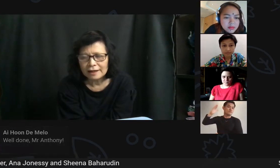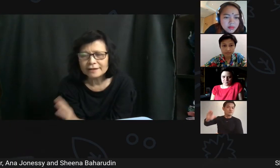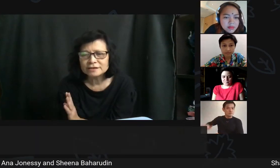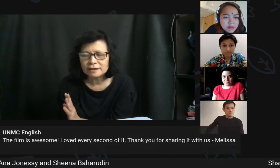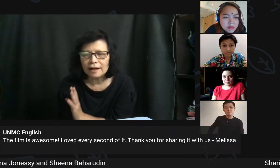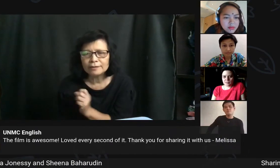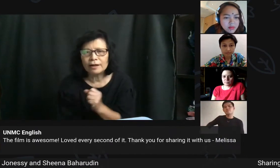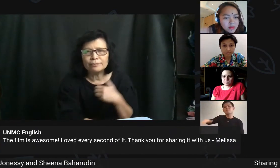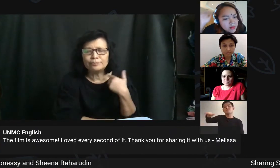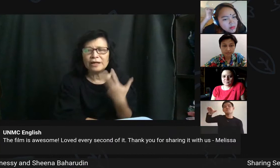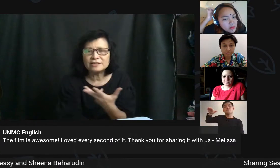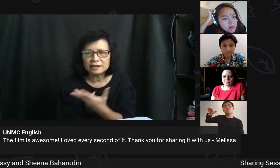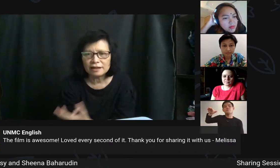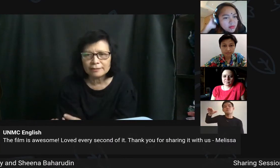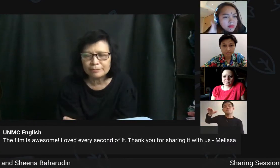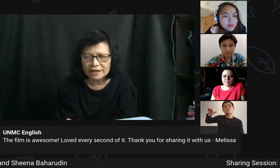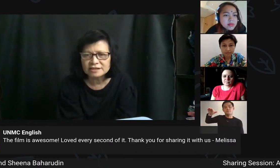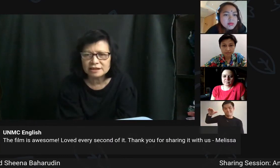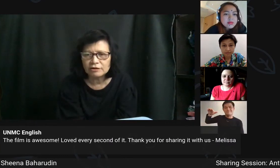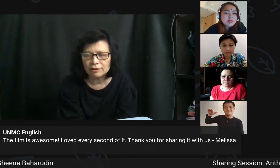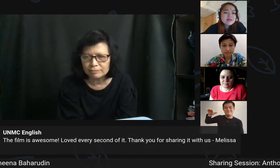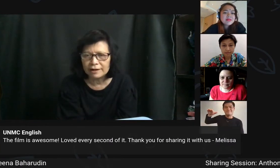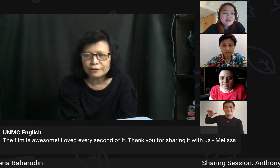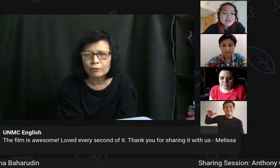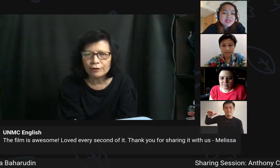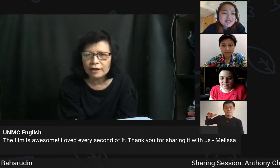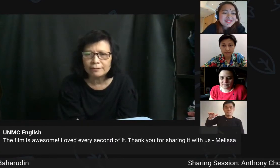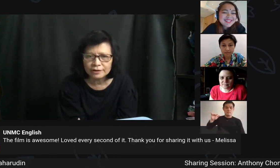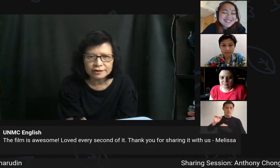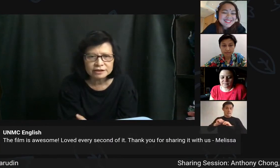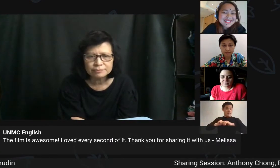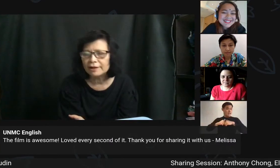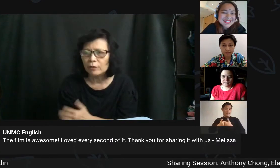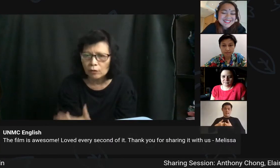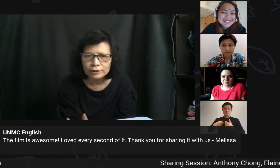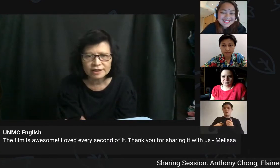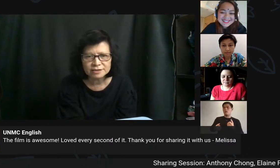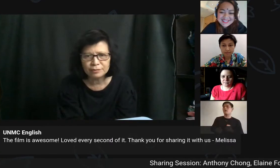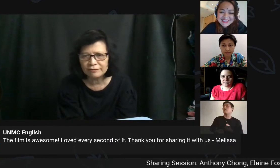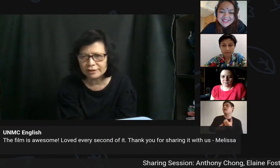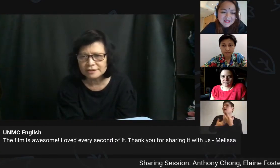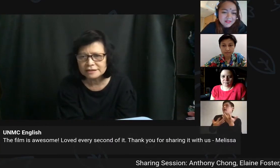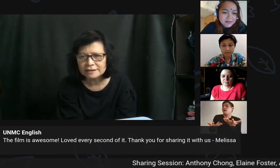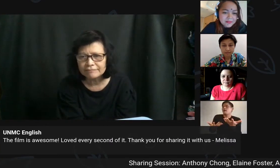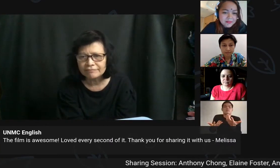I basically based it on my growing up years, my own experience.